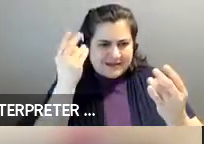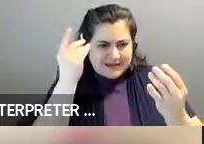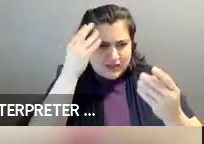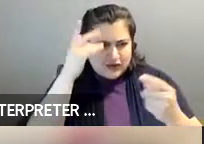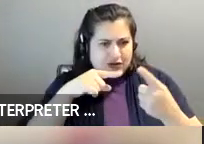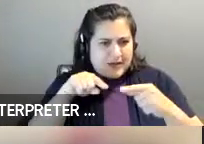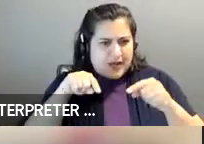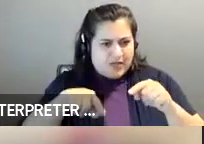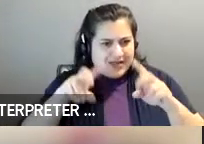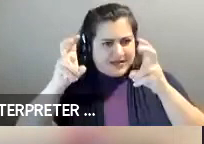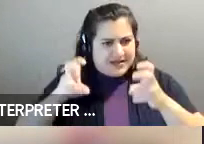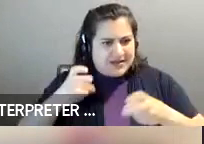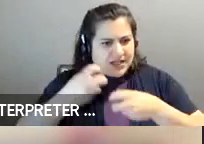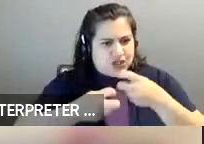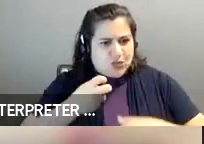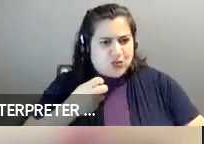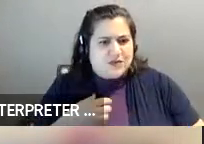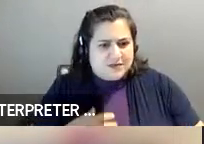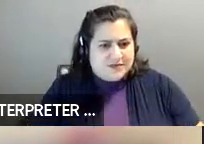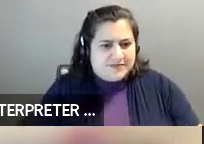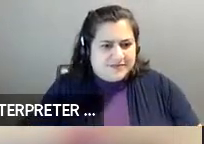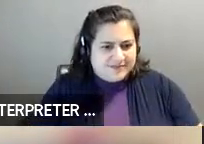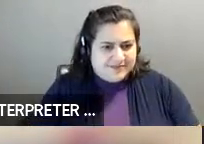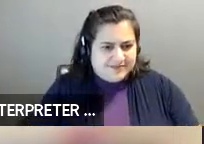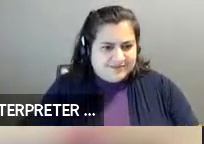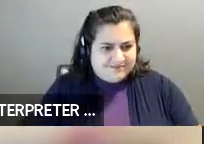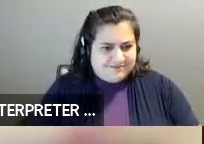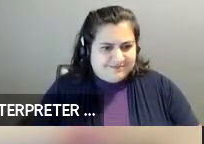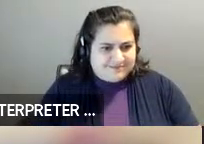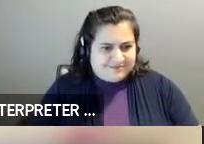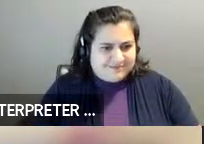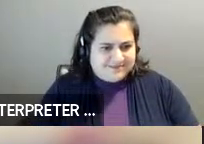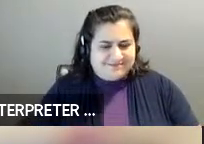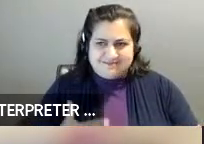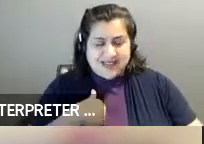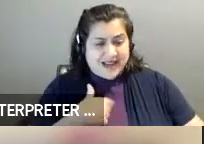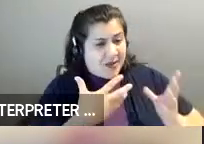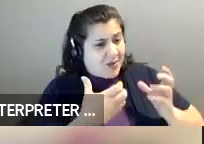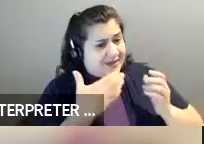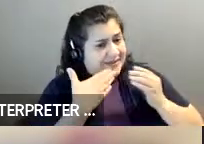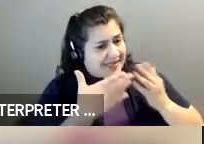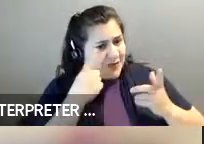Bobby Stinnette: I want to thank you for your comment as well.